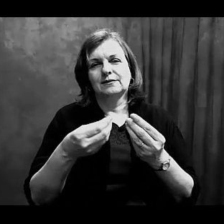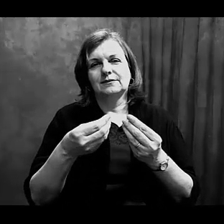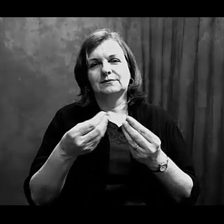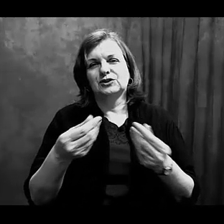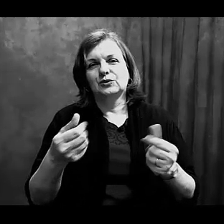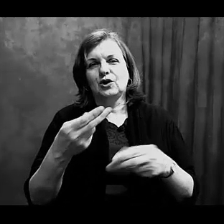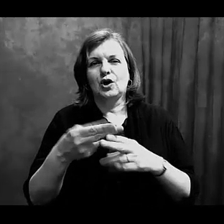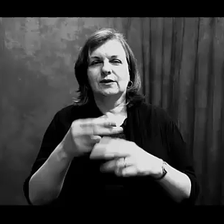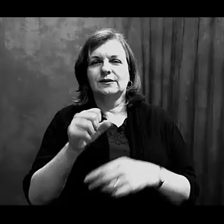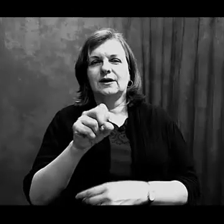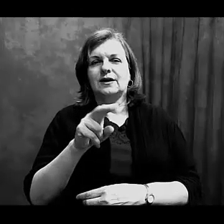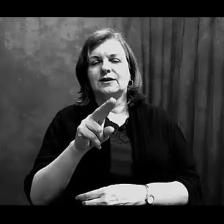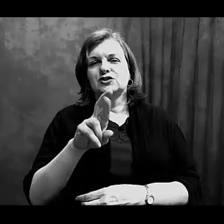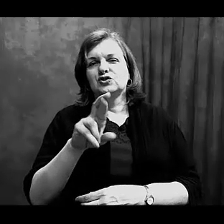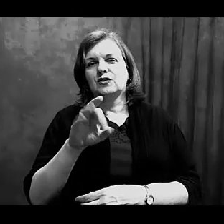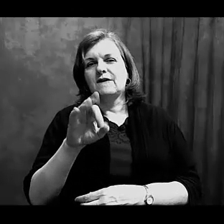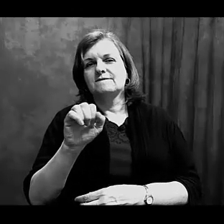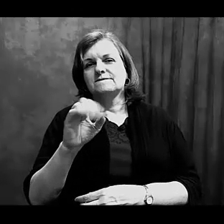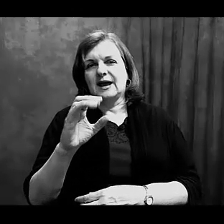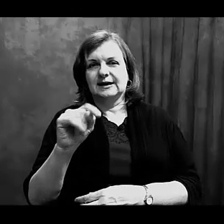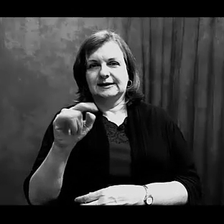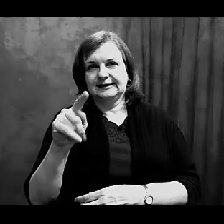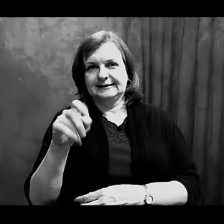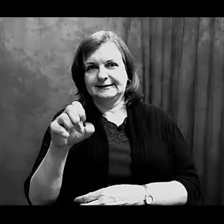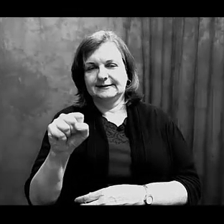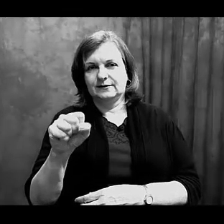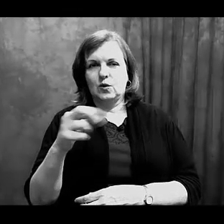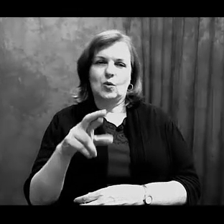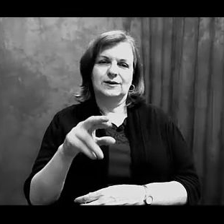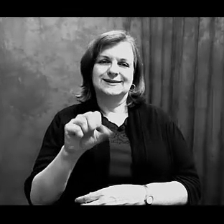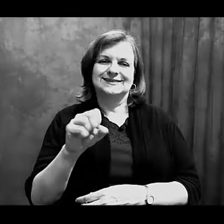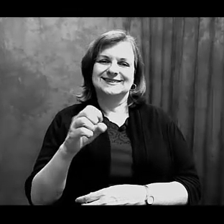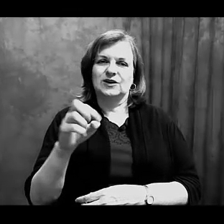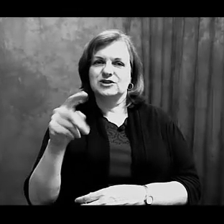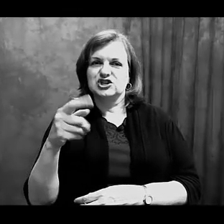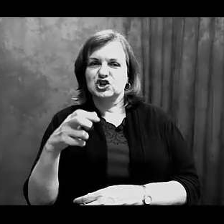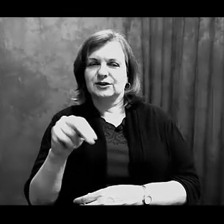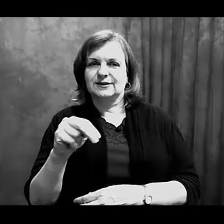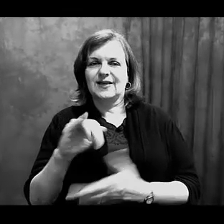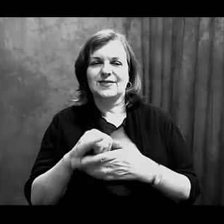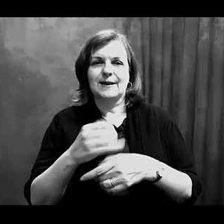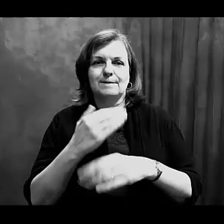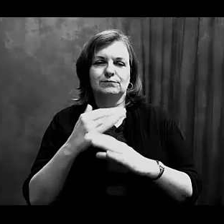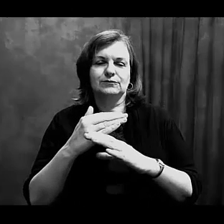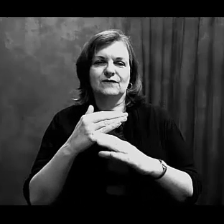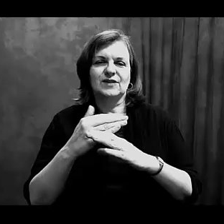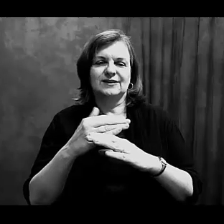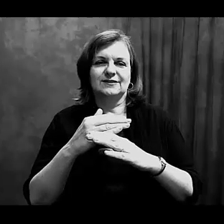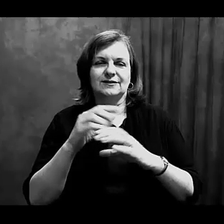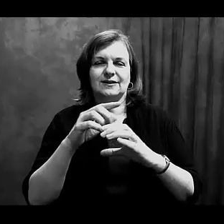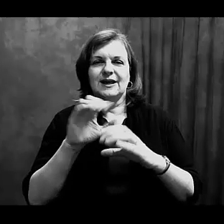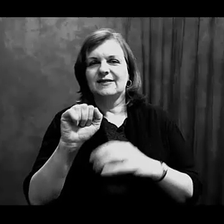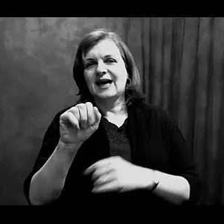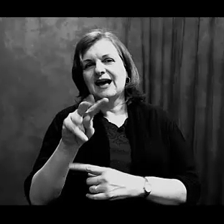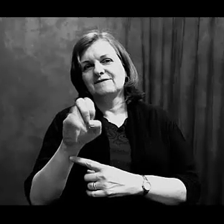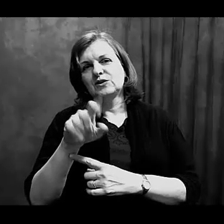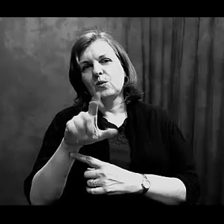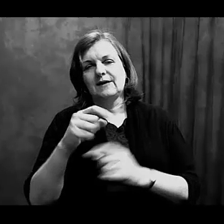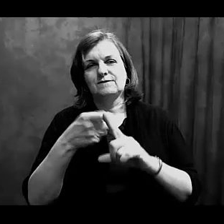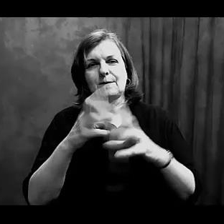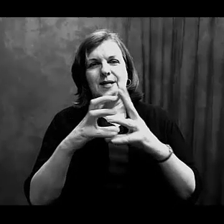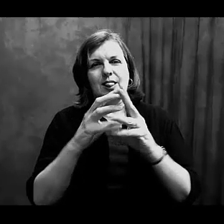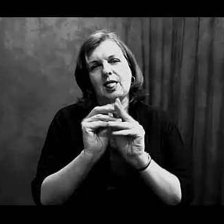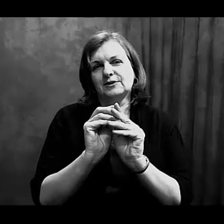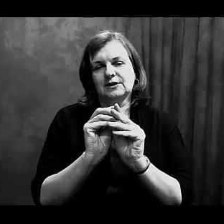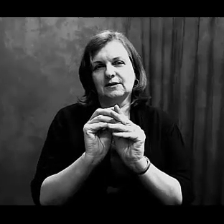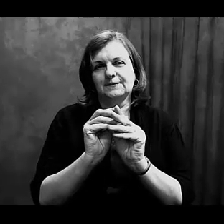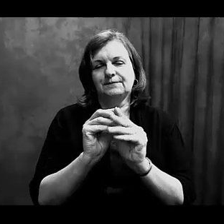that are going to help keep the alveoli opened up and not sticking shut this is really really important as an adult we don't think